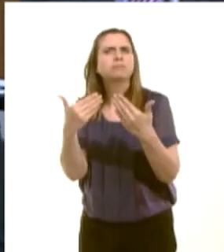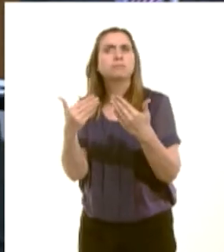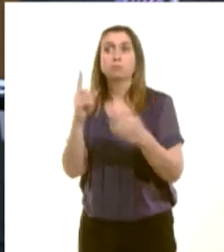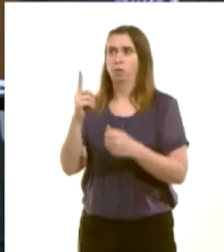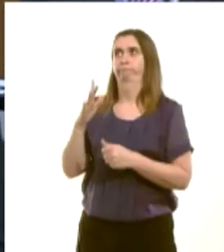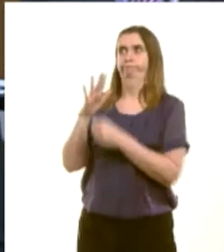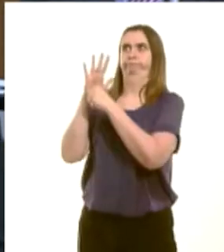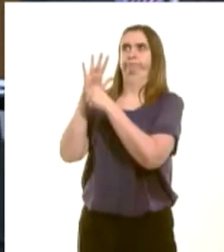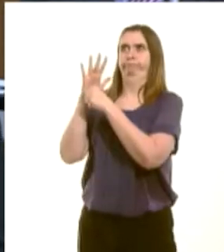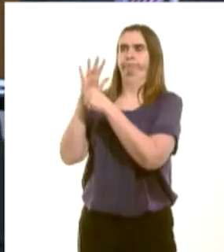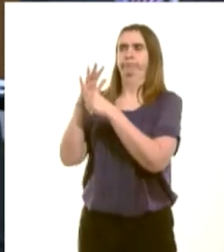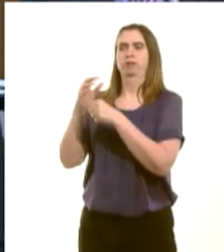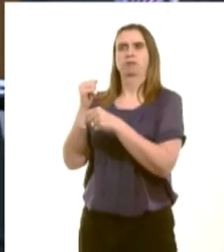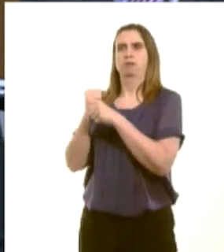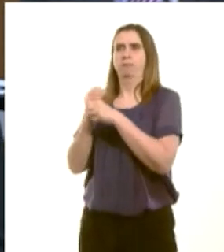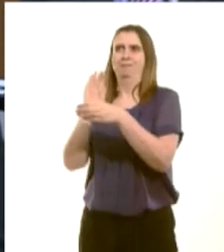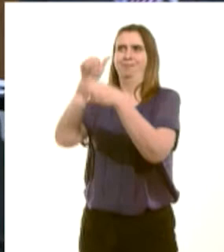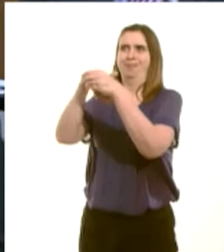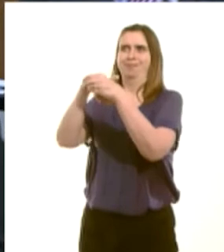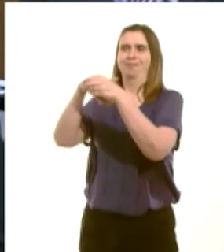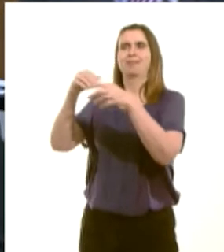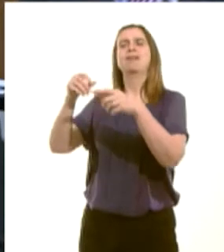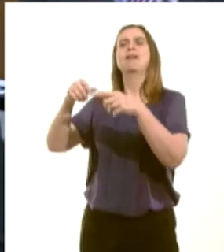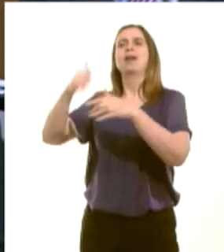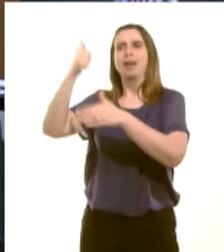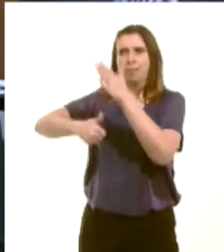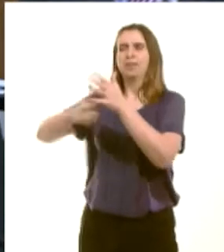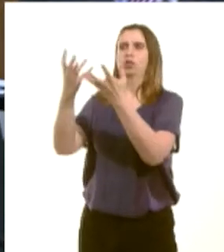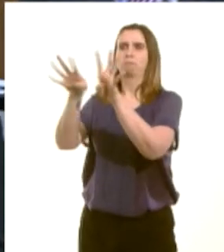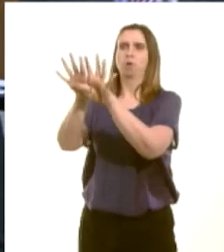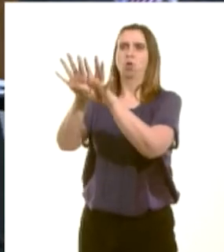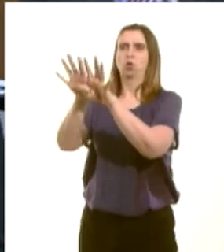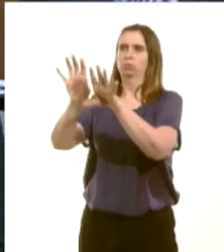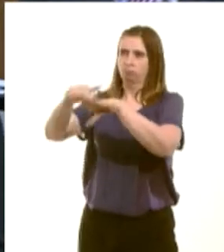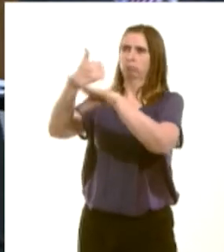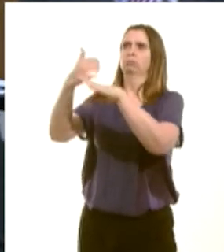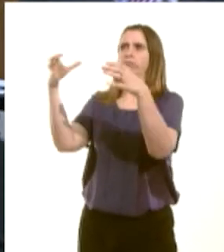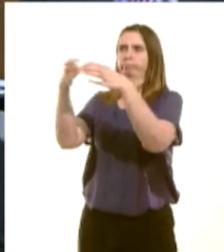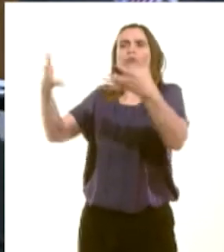be on the implementation board in order to be able to assist and help the board with